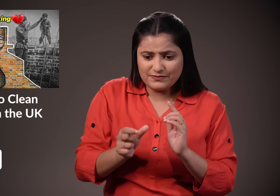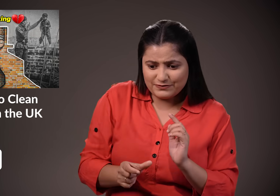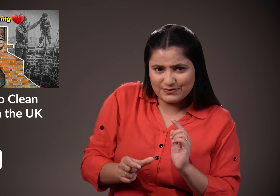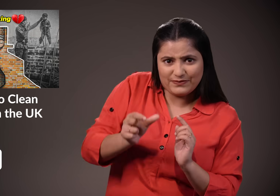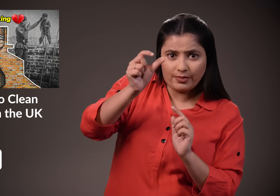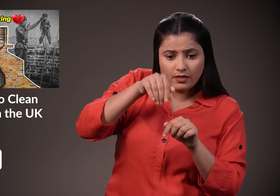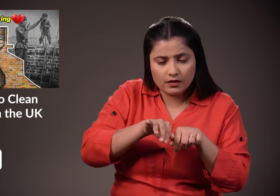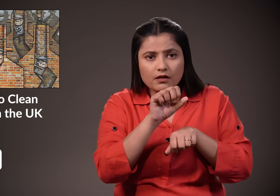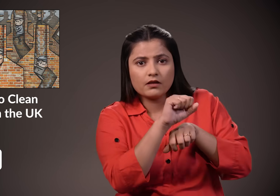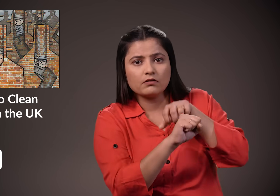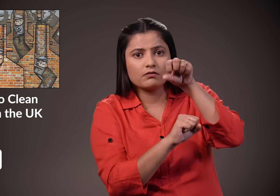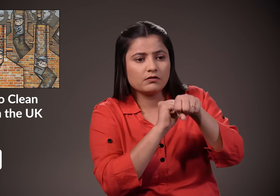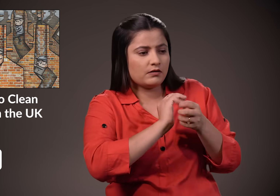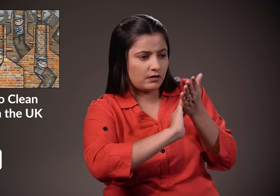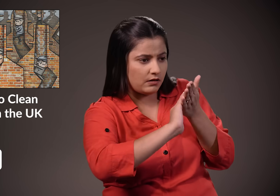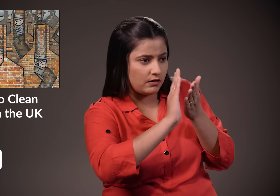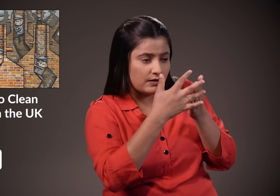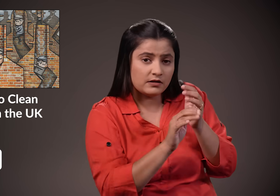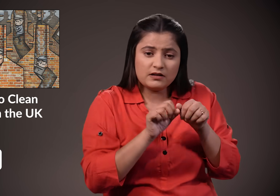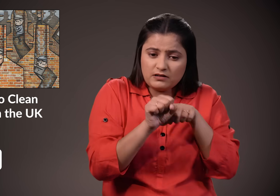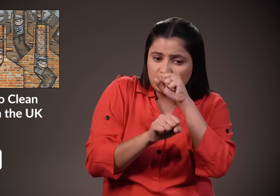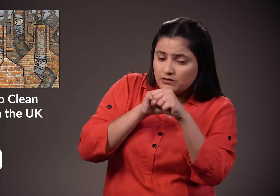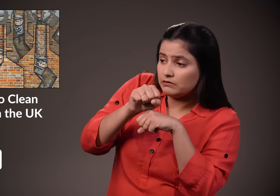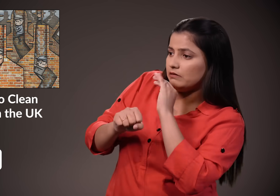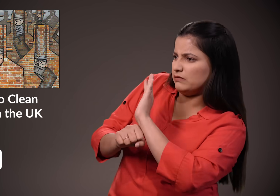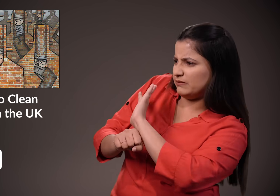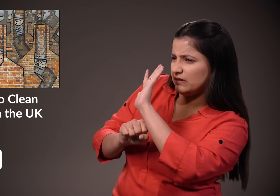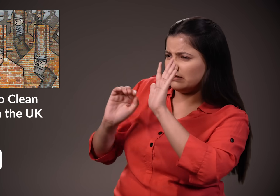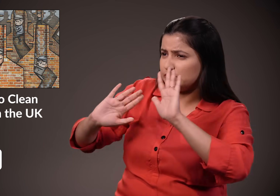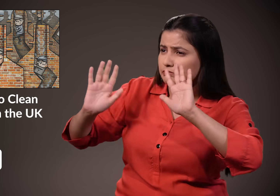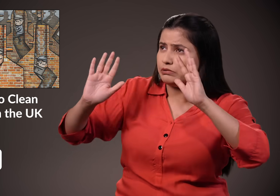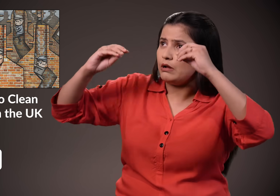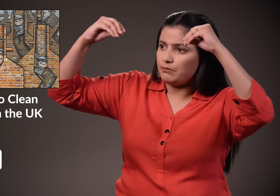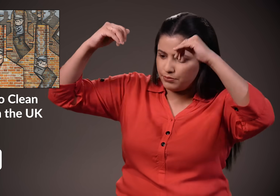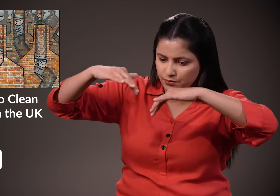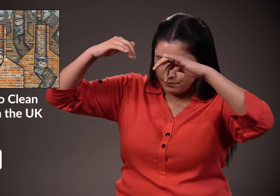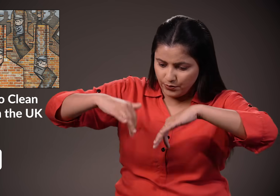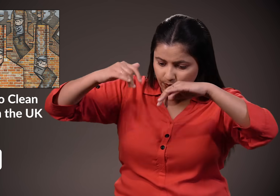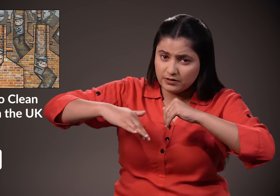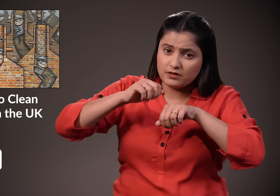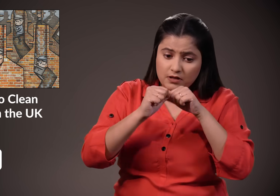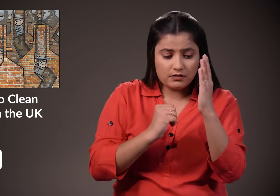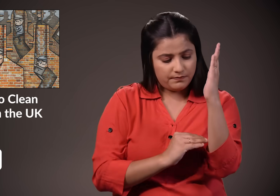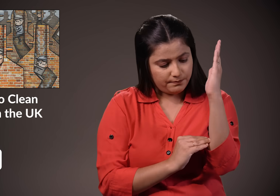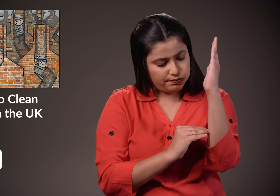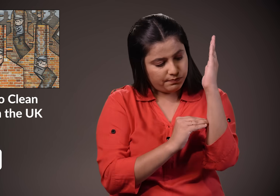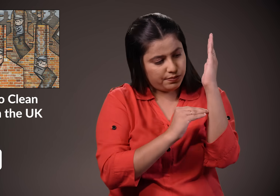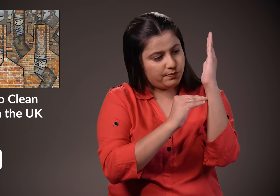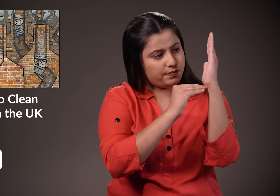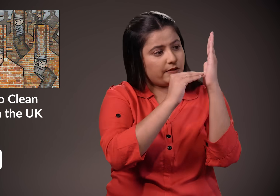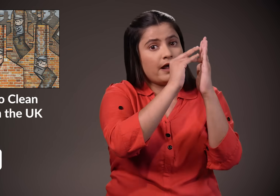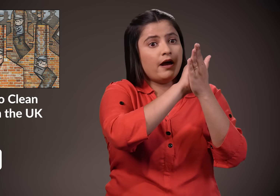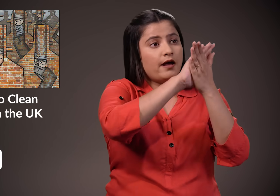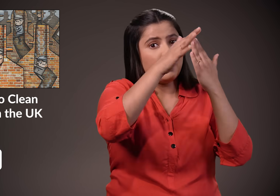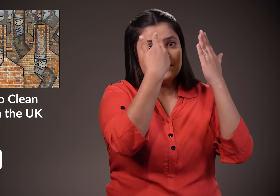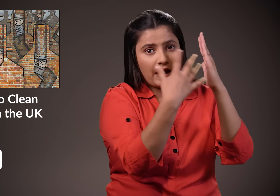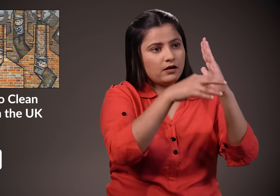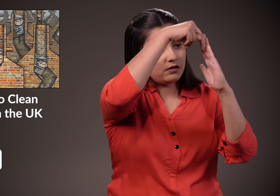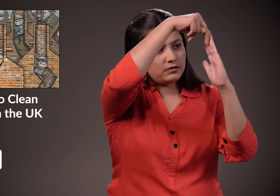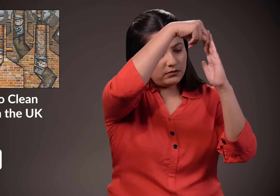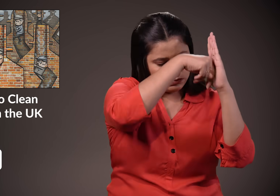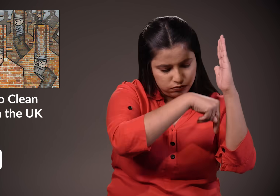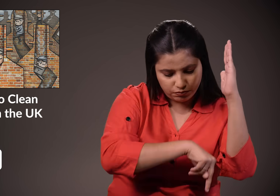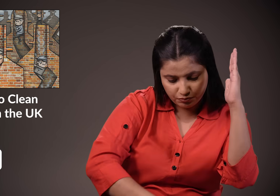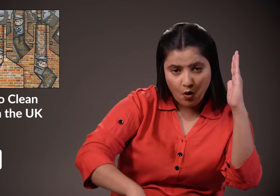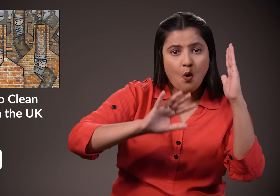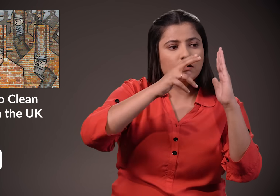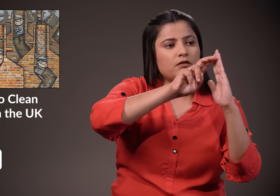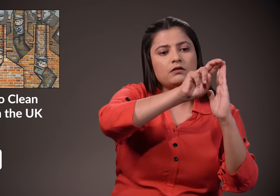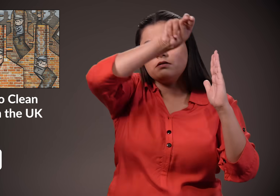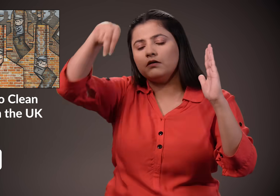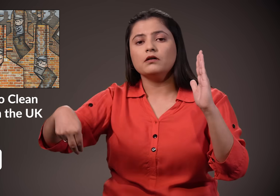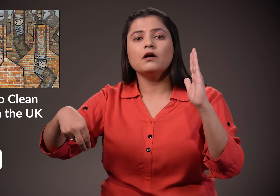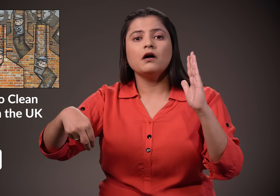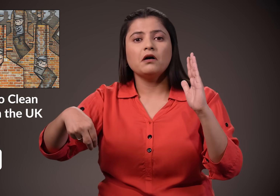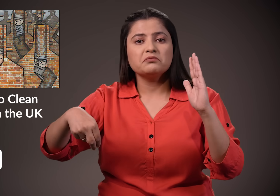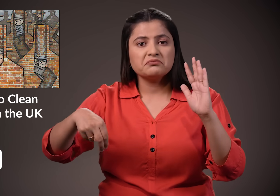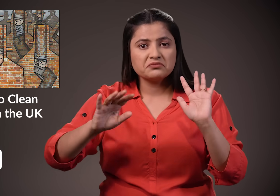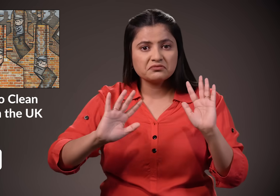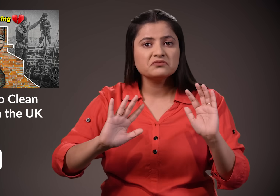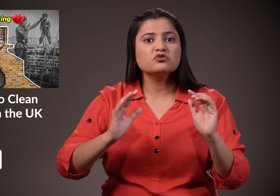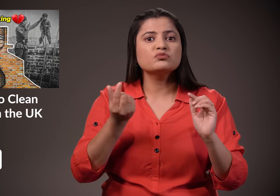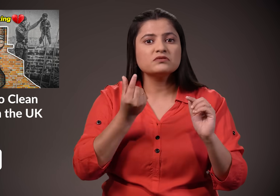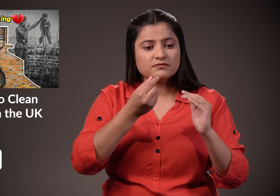The children had to keep climbing up the chimney while cleaning and then slide down.